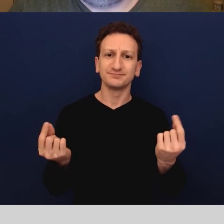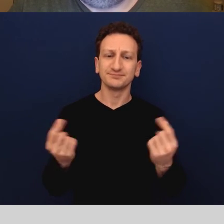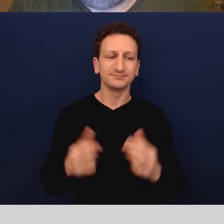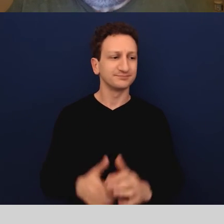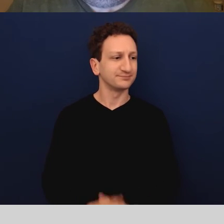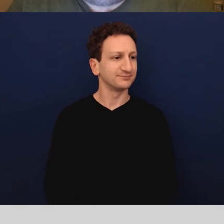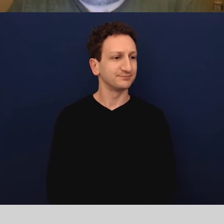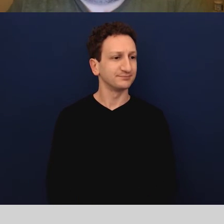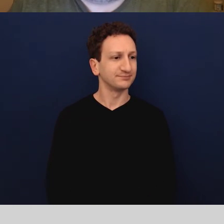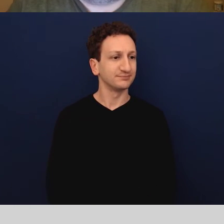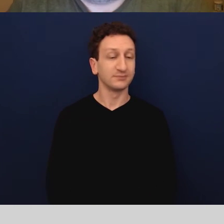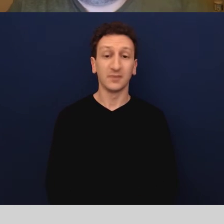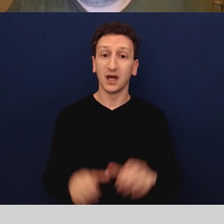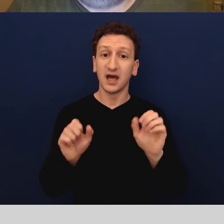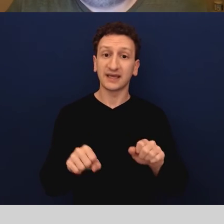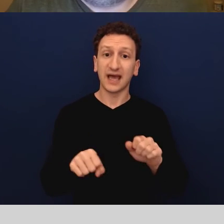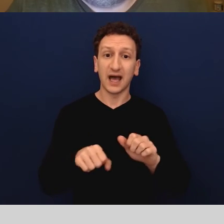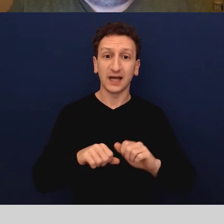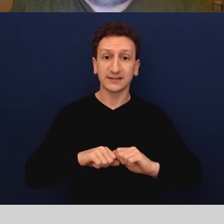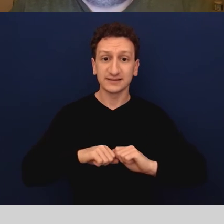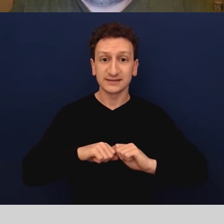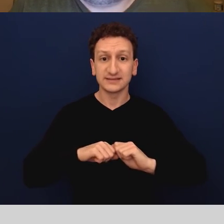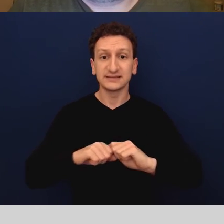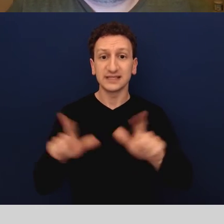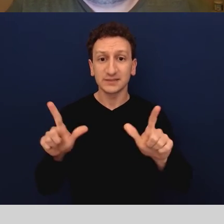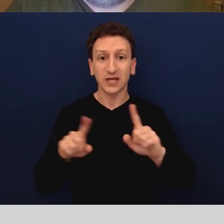Well, we can still dispatch based on types. So we are good with strings.